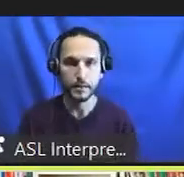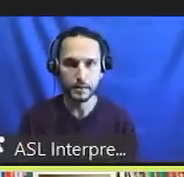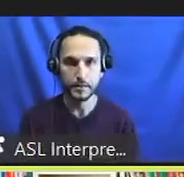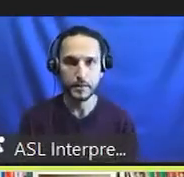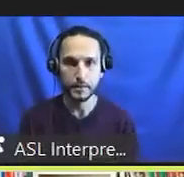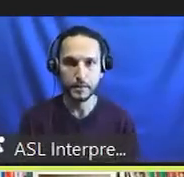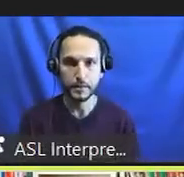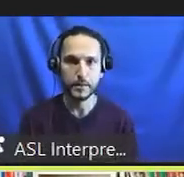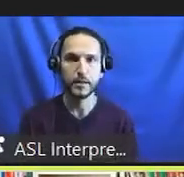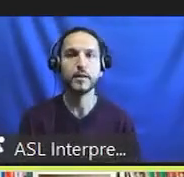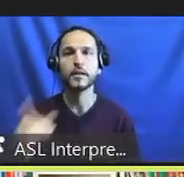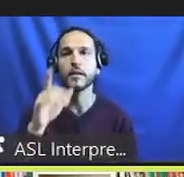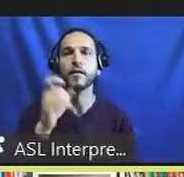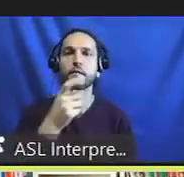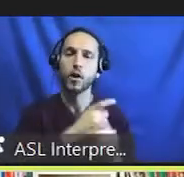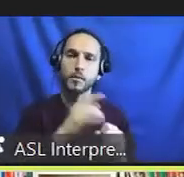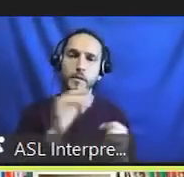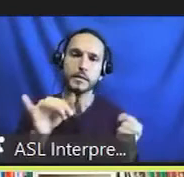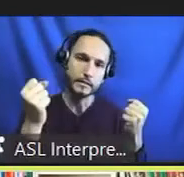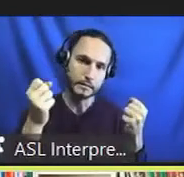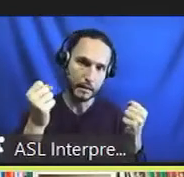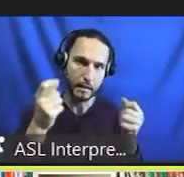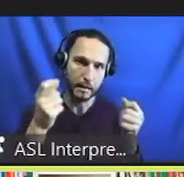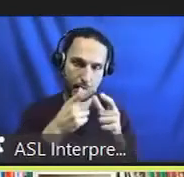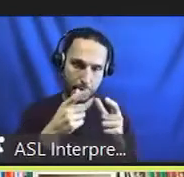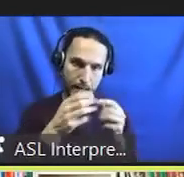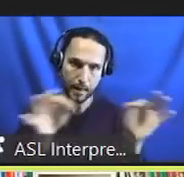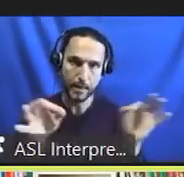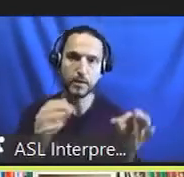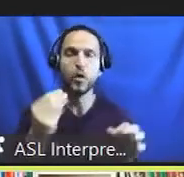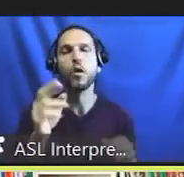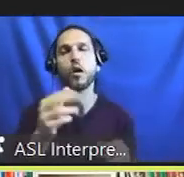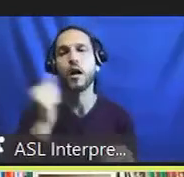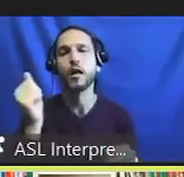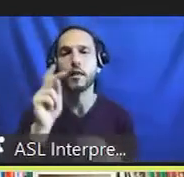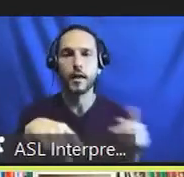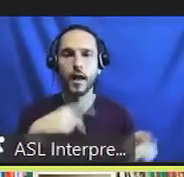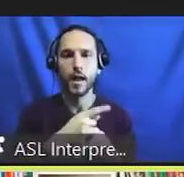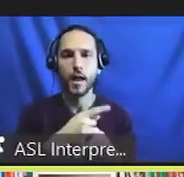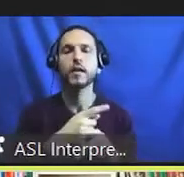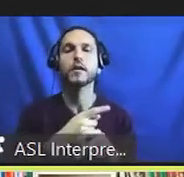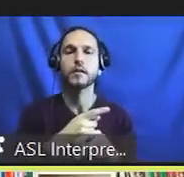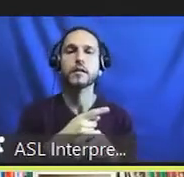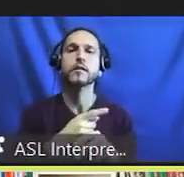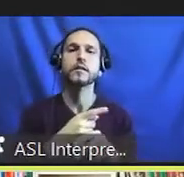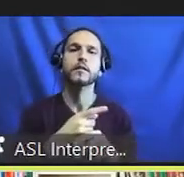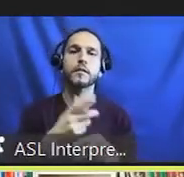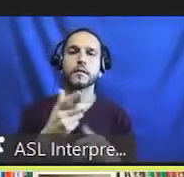And it's based on sign language or another system of type of manual communication.